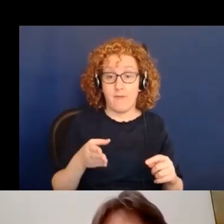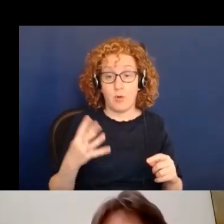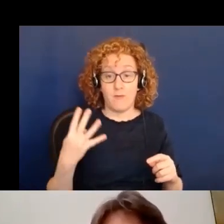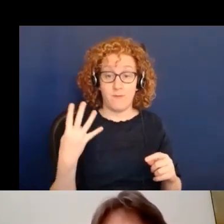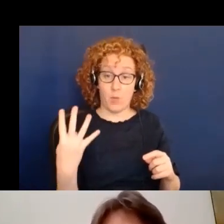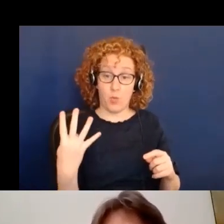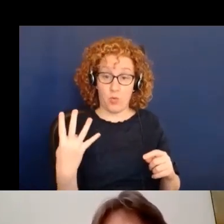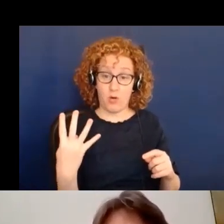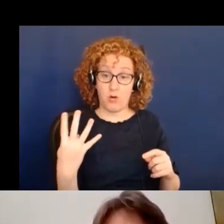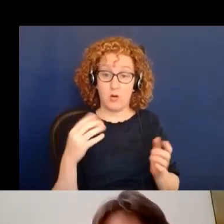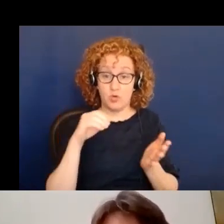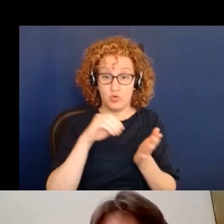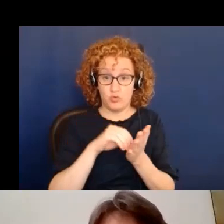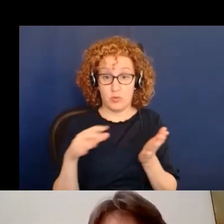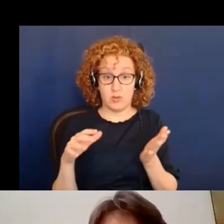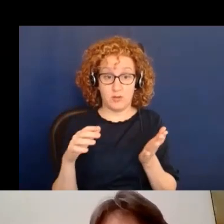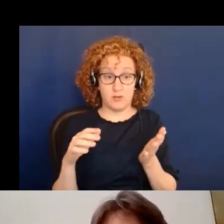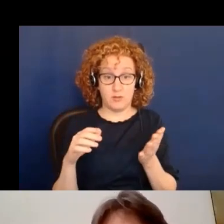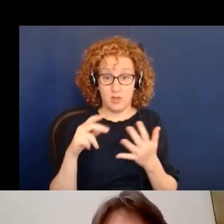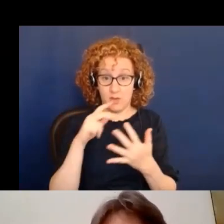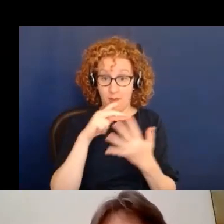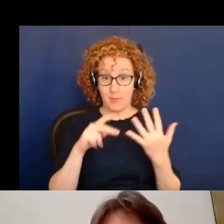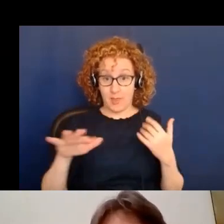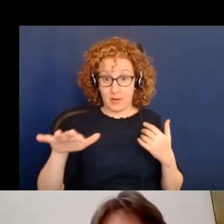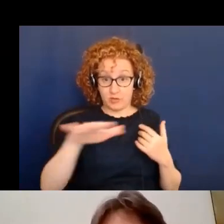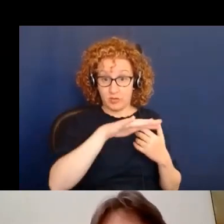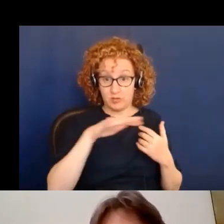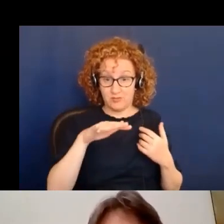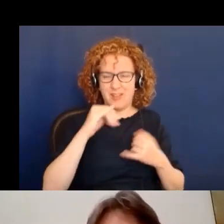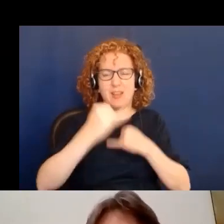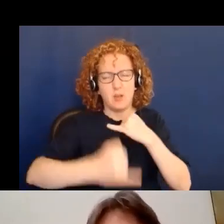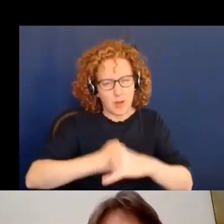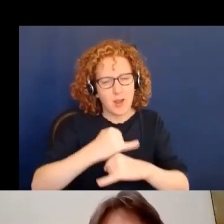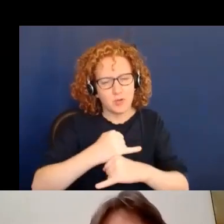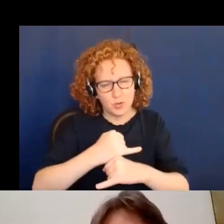students that we have in our population are international and we have about a thousand